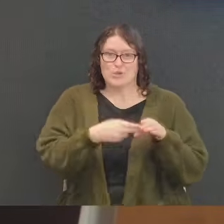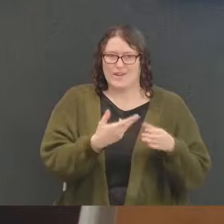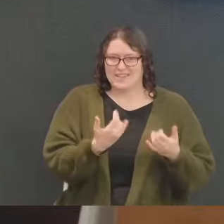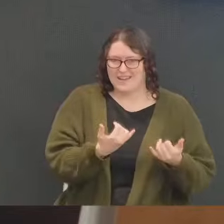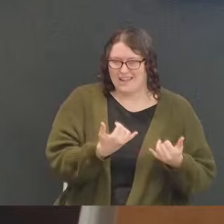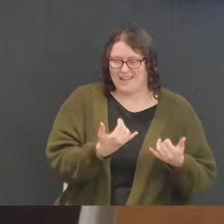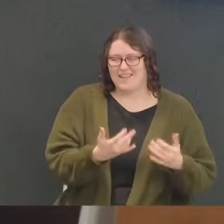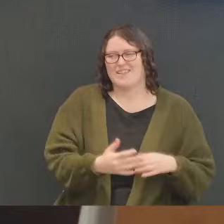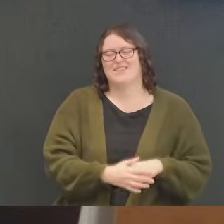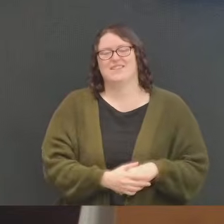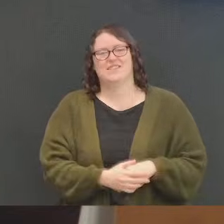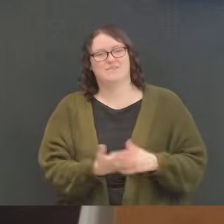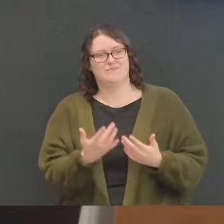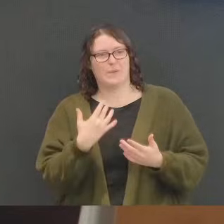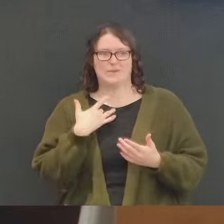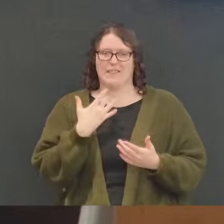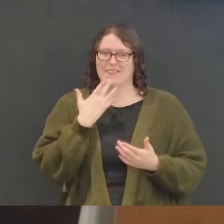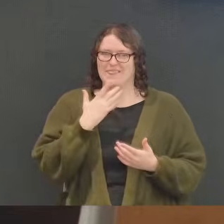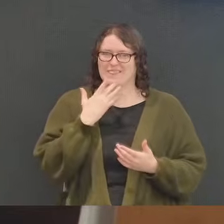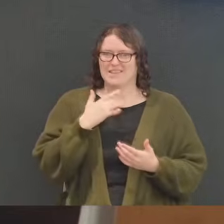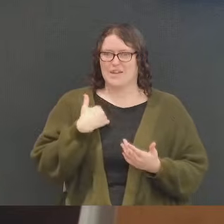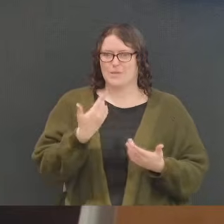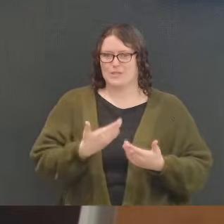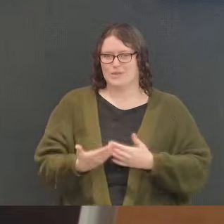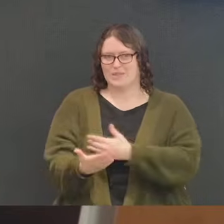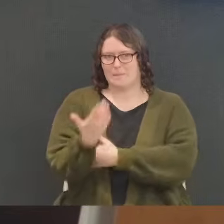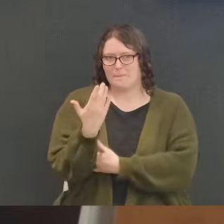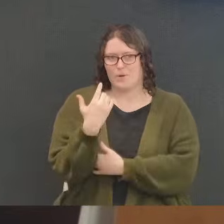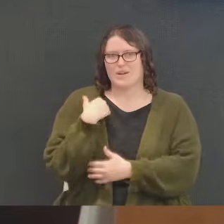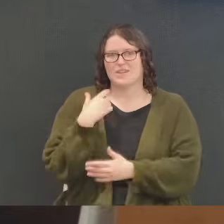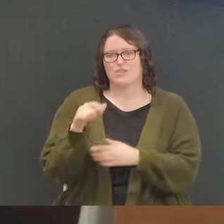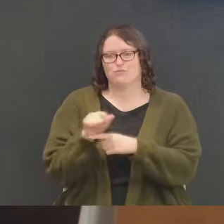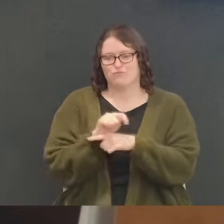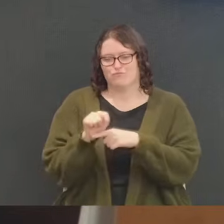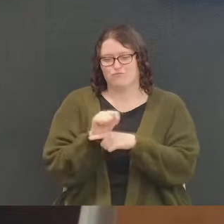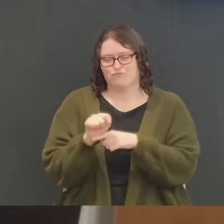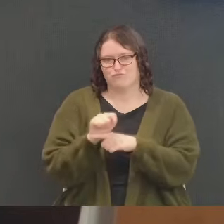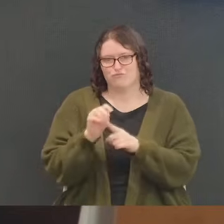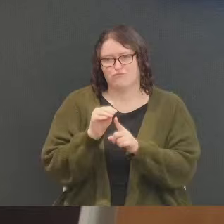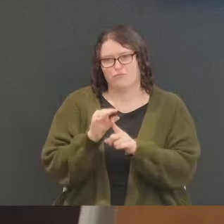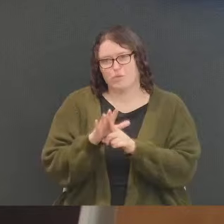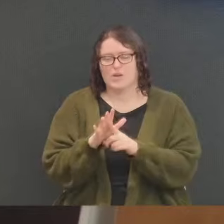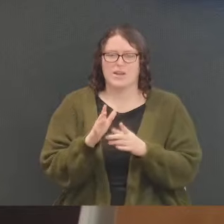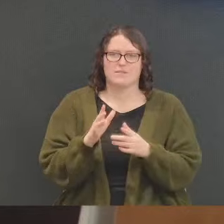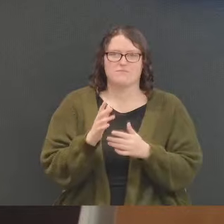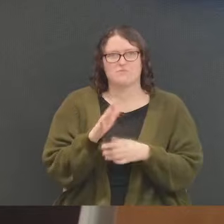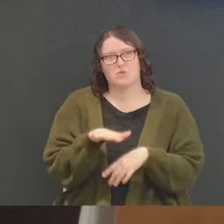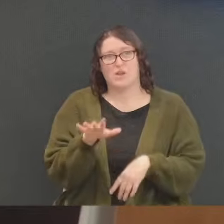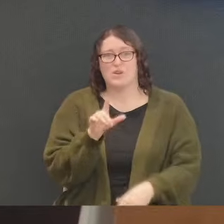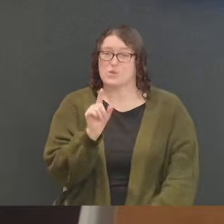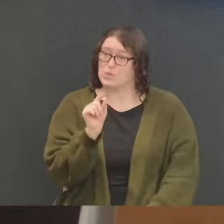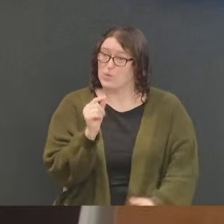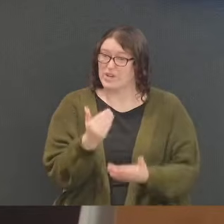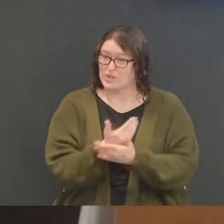the privilege of being out here this morning to onboard probably close to 20 employees into the